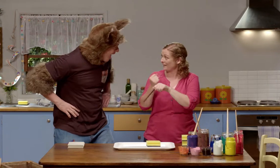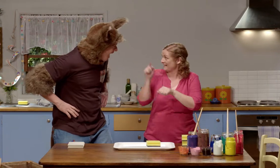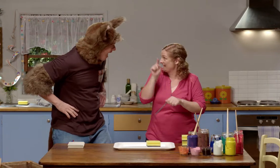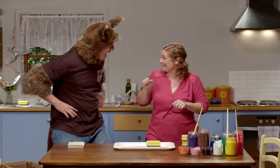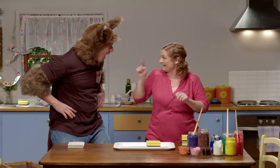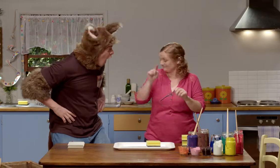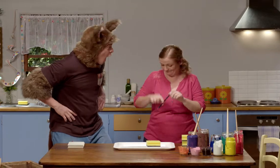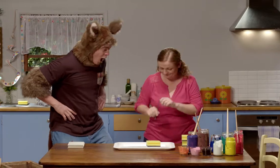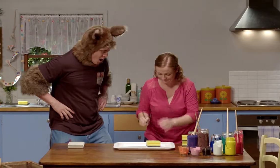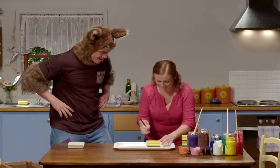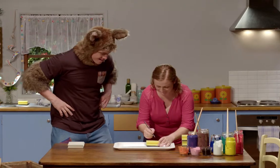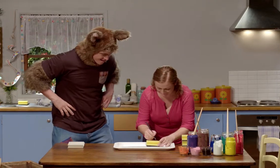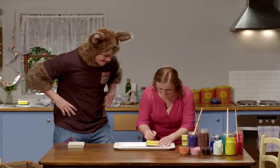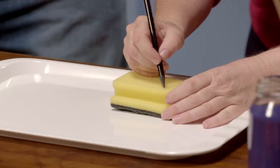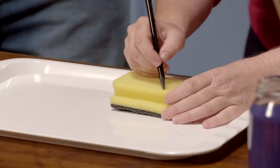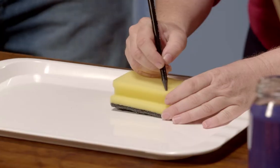We can make a circle using the sponge.